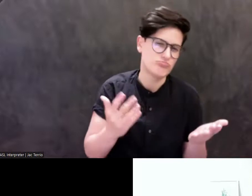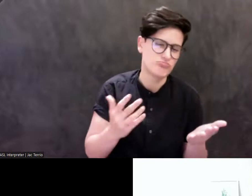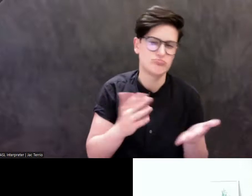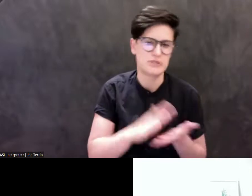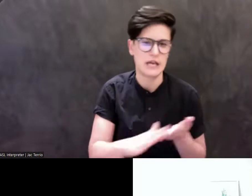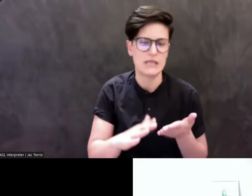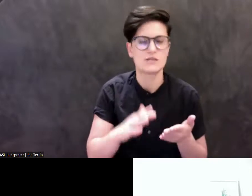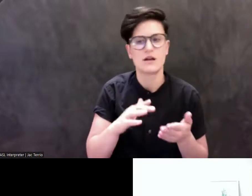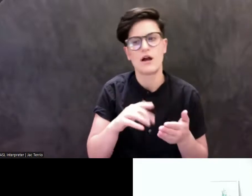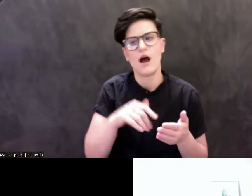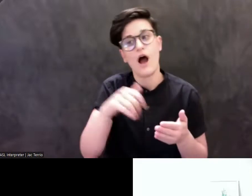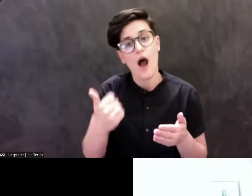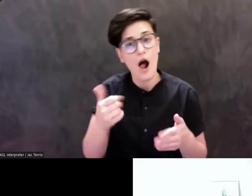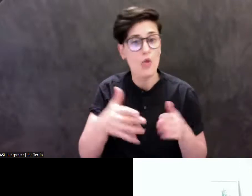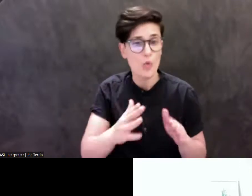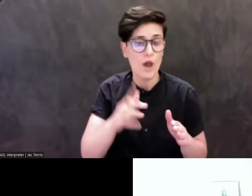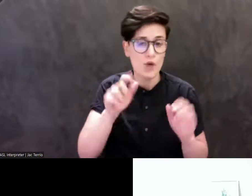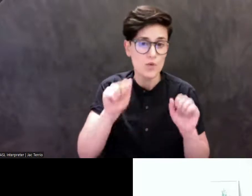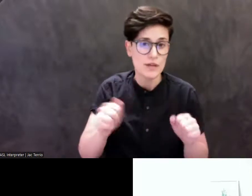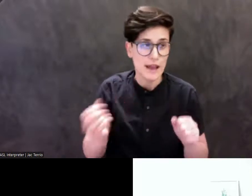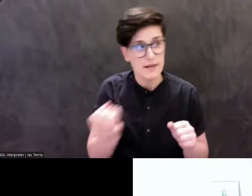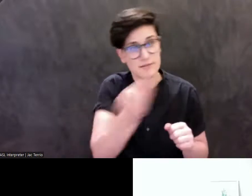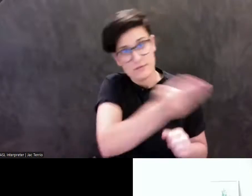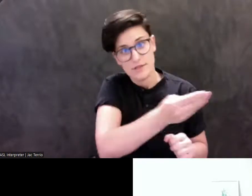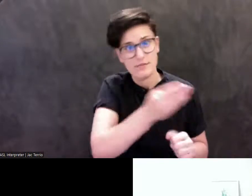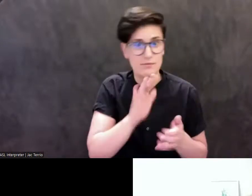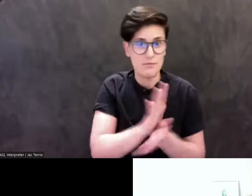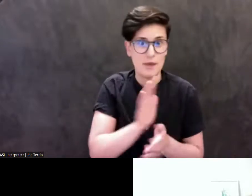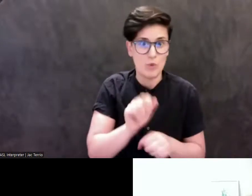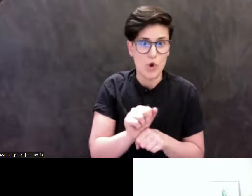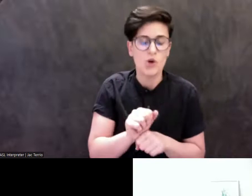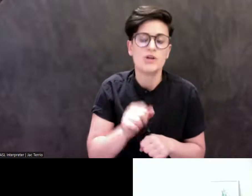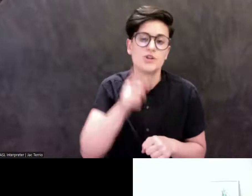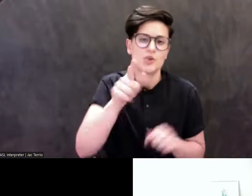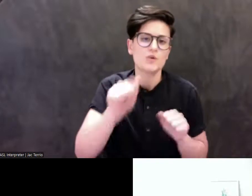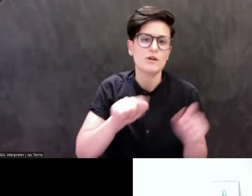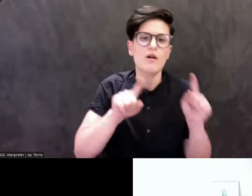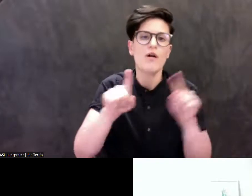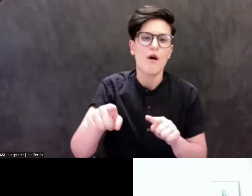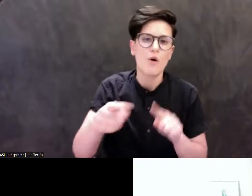The other way to do it is to go to what is called the community action agencies.